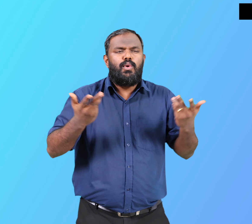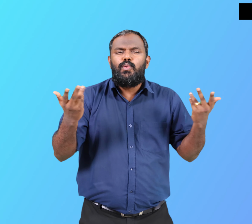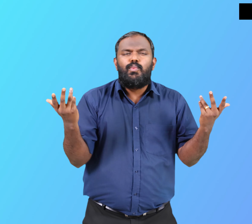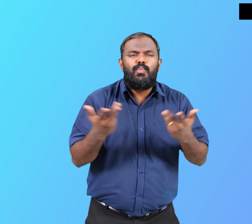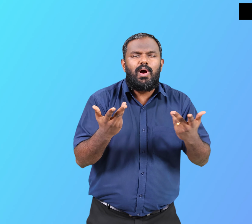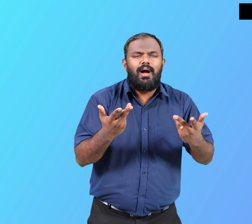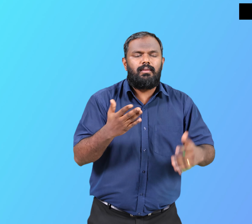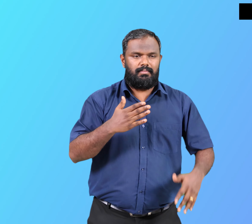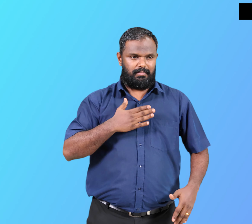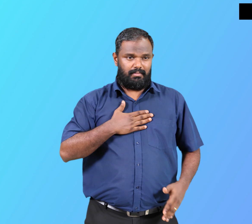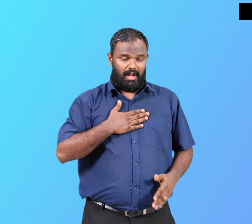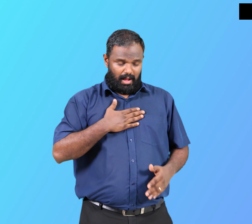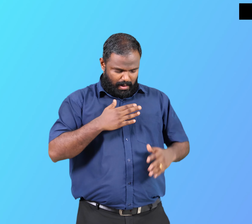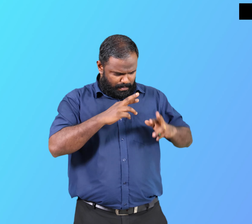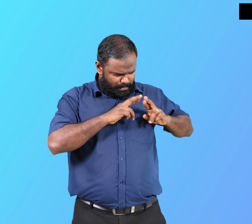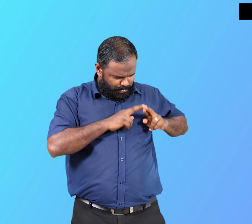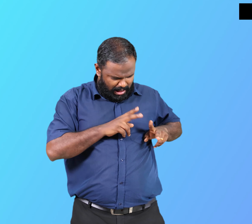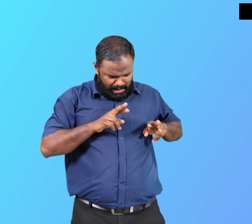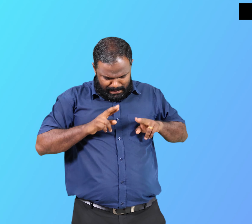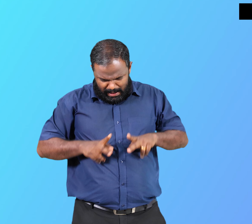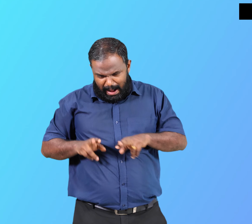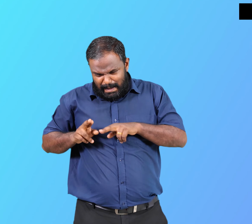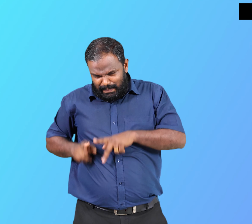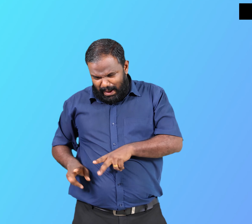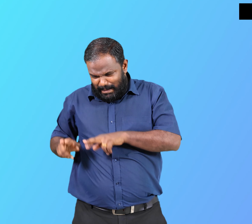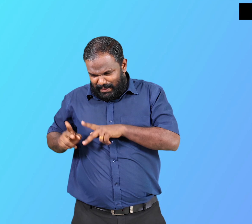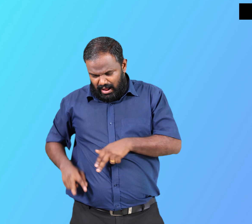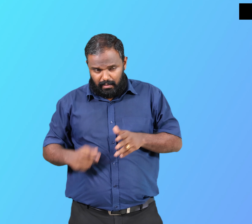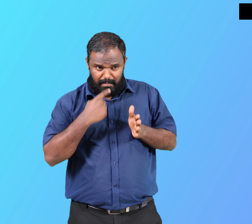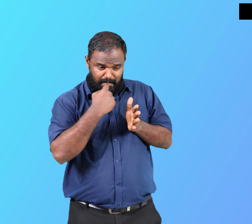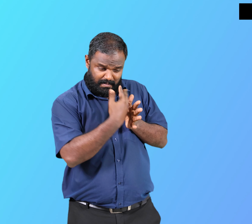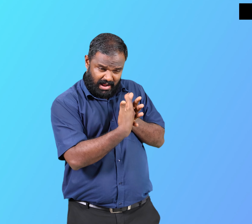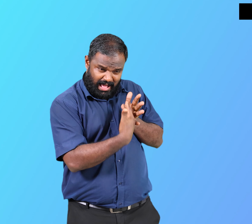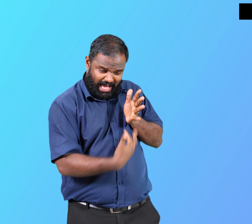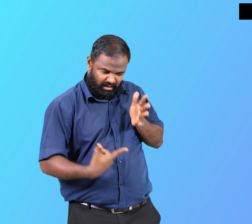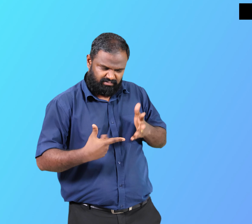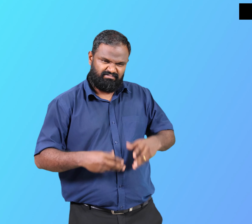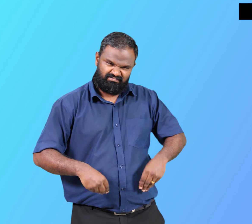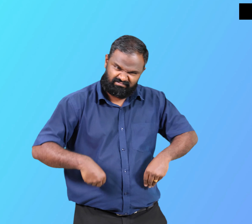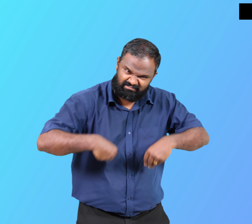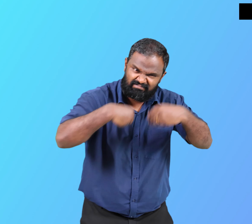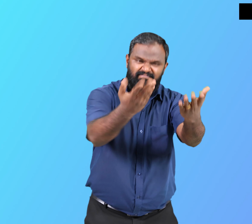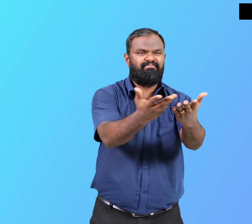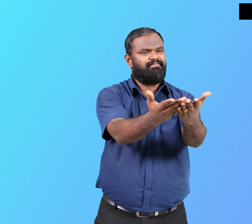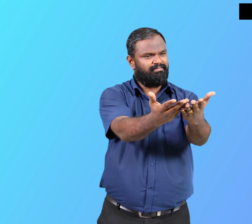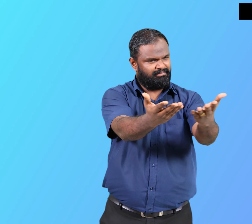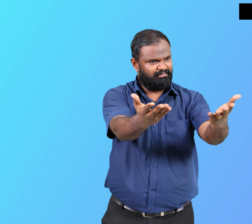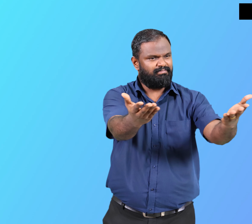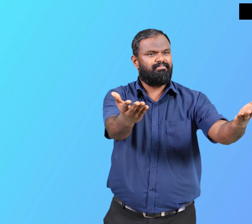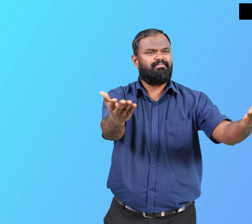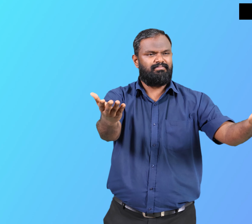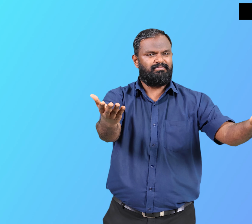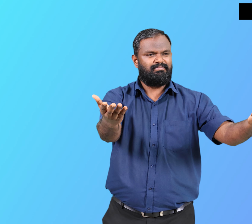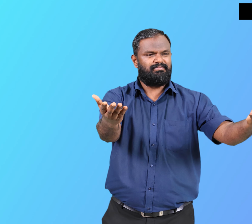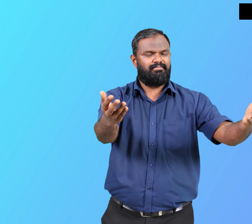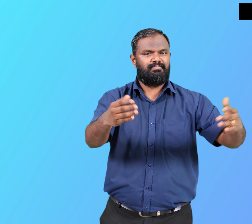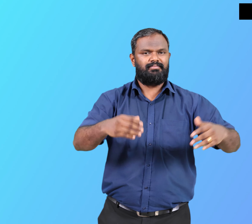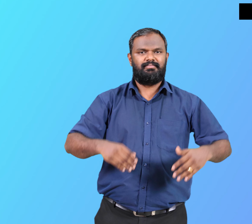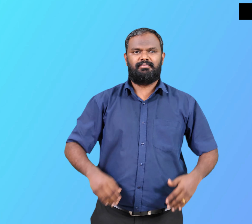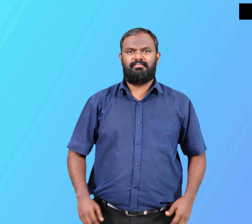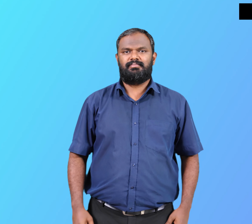It will begin when my blood is poured out for you.”